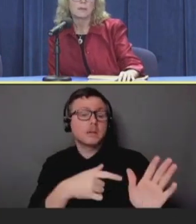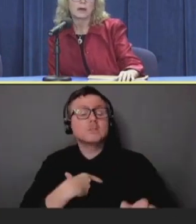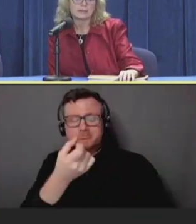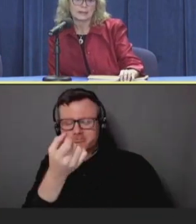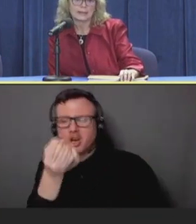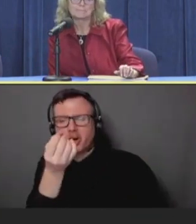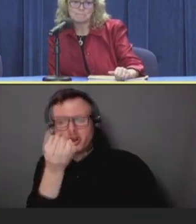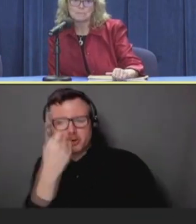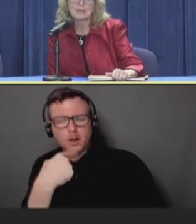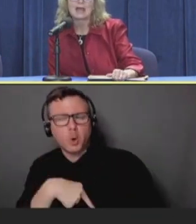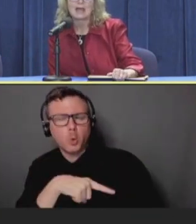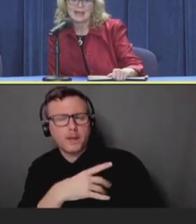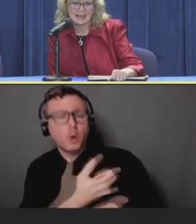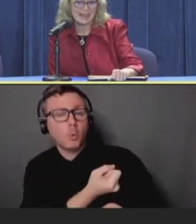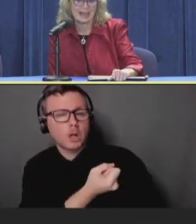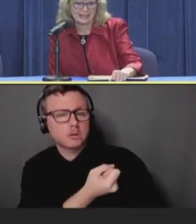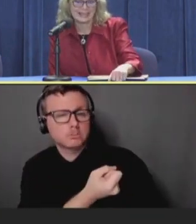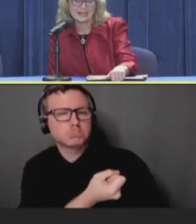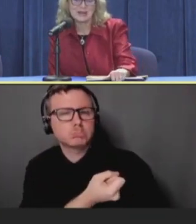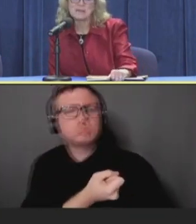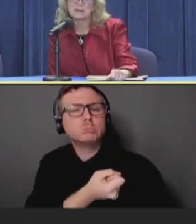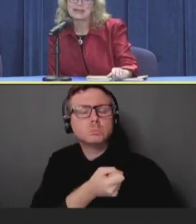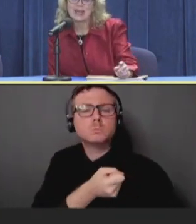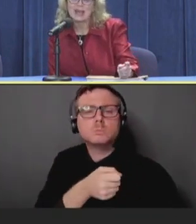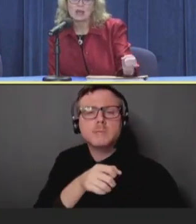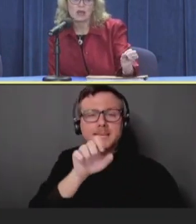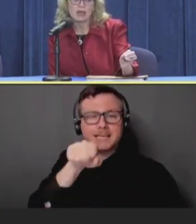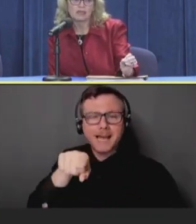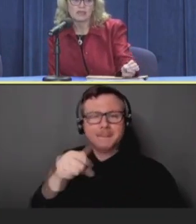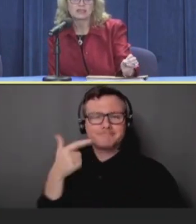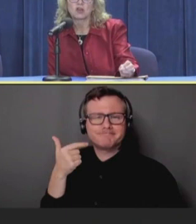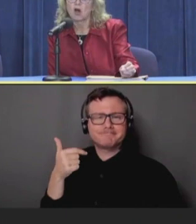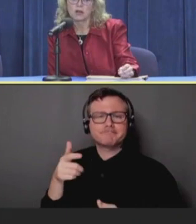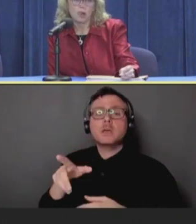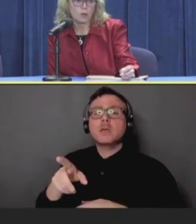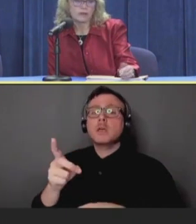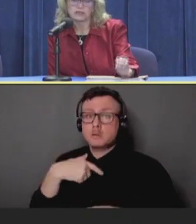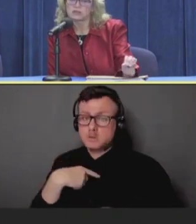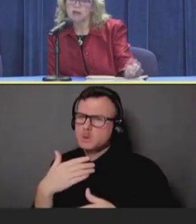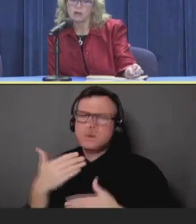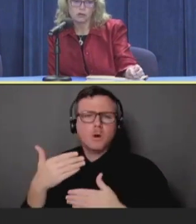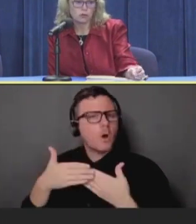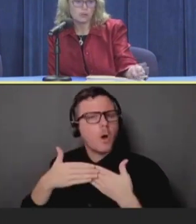But yeah, this is ongoing. This is not new.